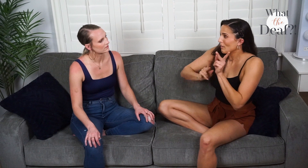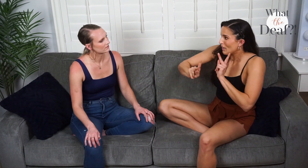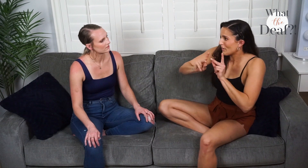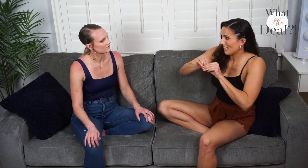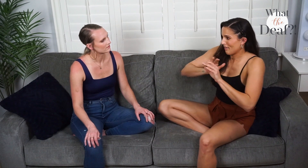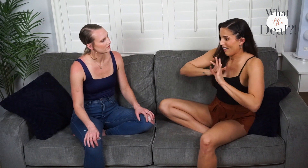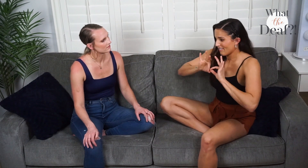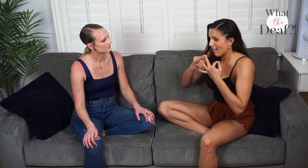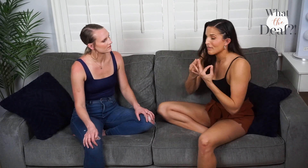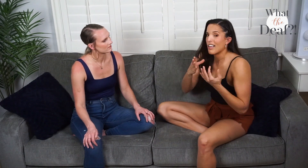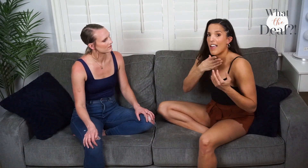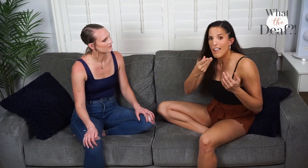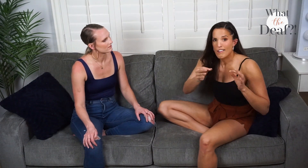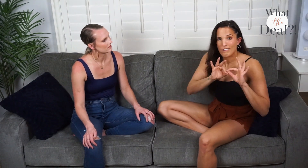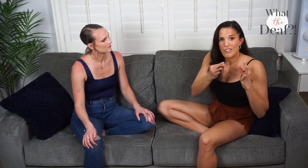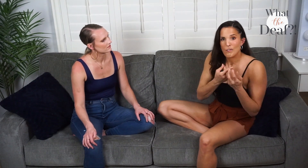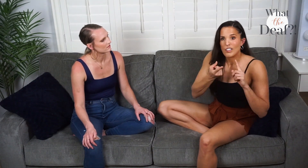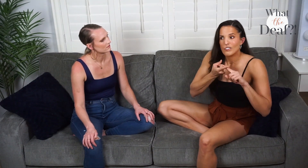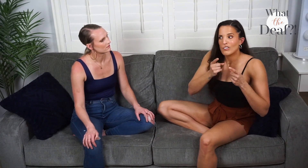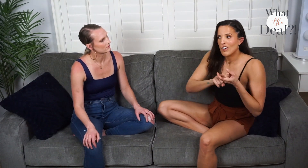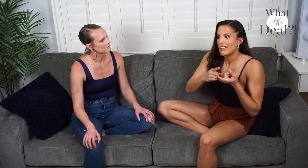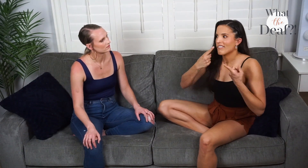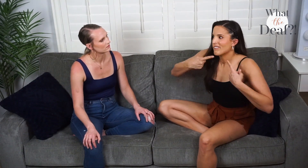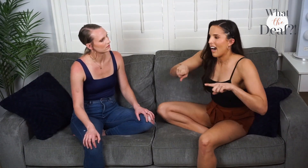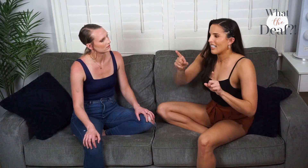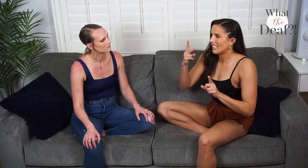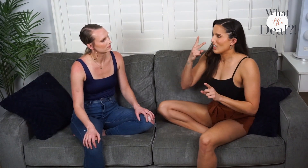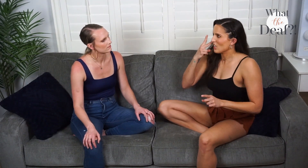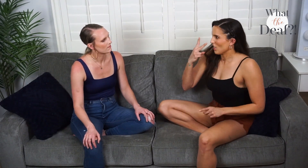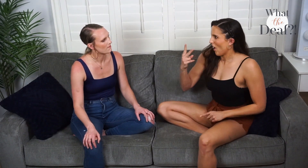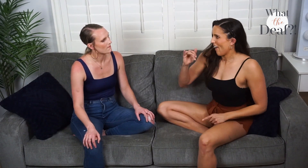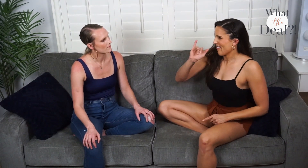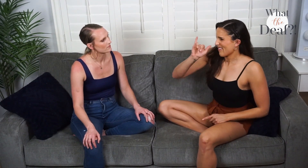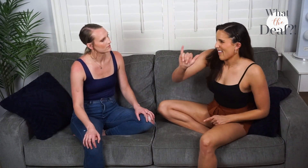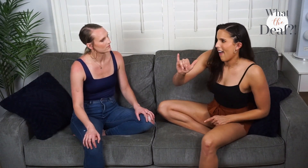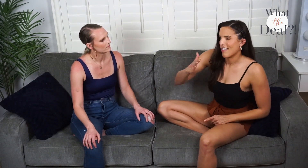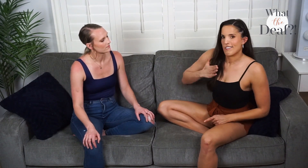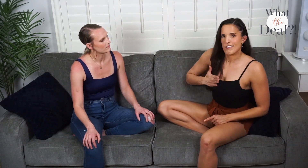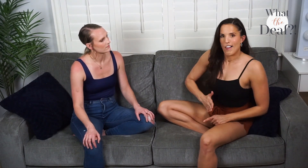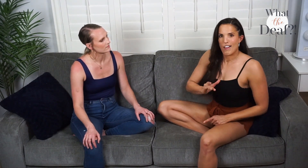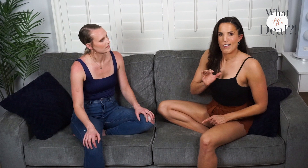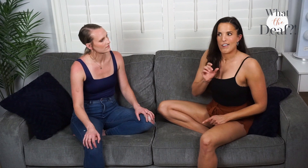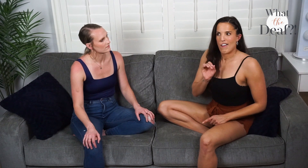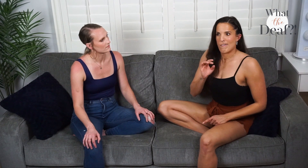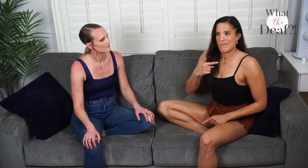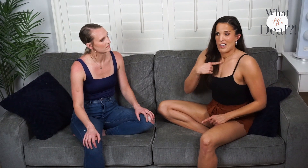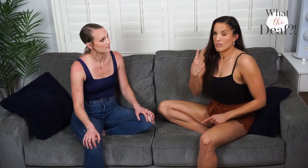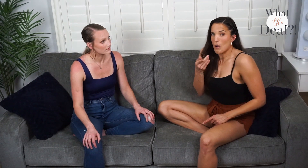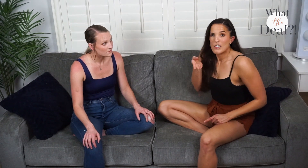And the whole time the people in my family and family friends finally got to see that side of me.